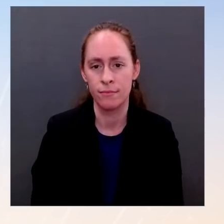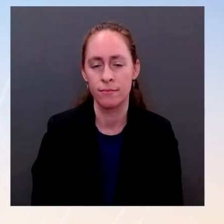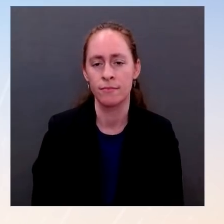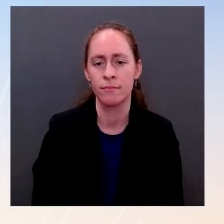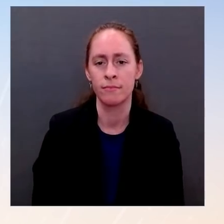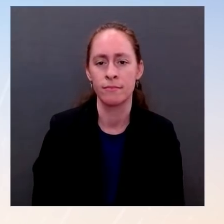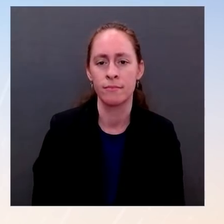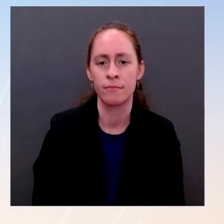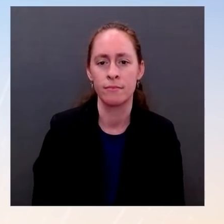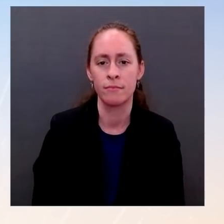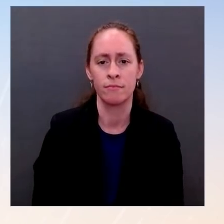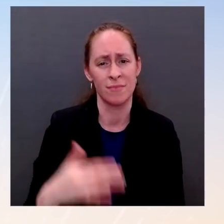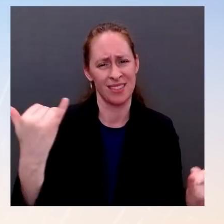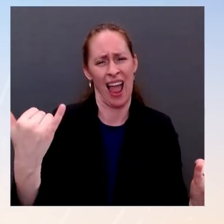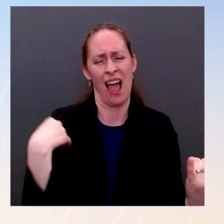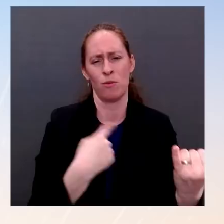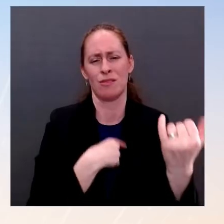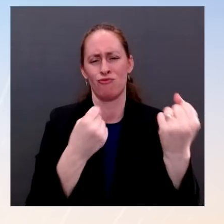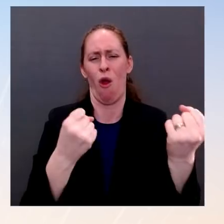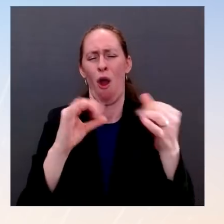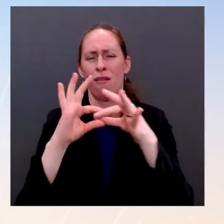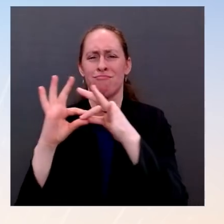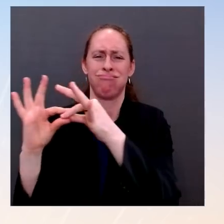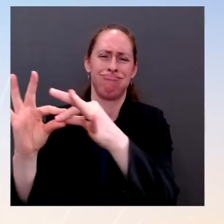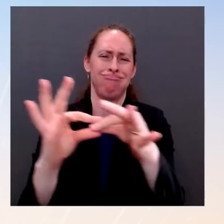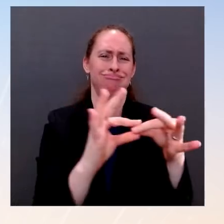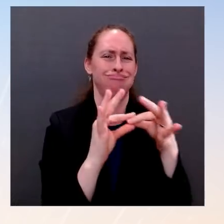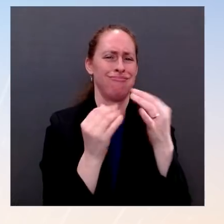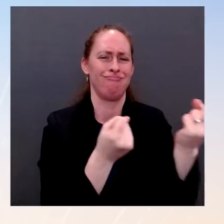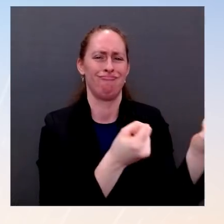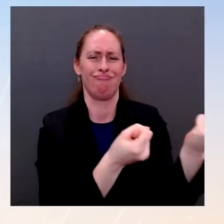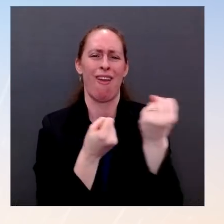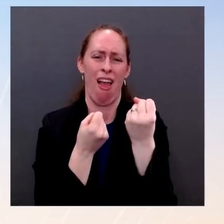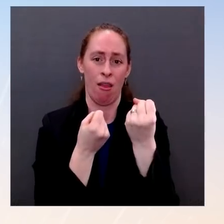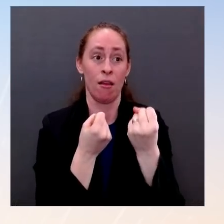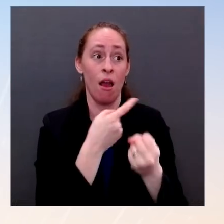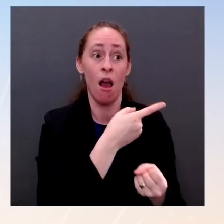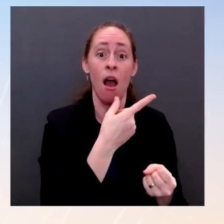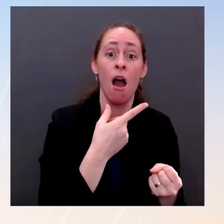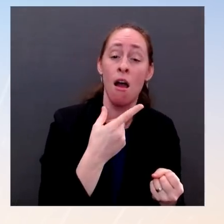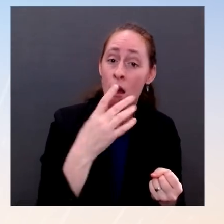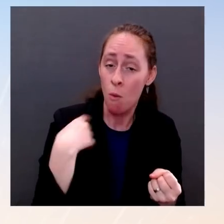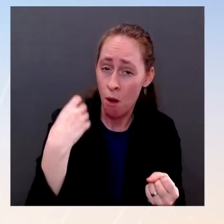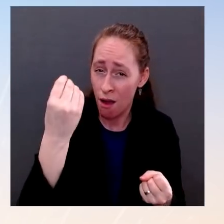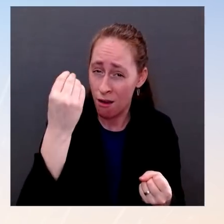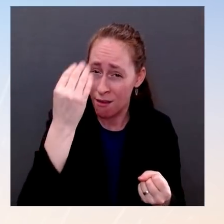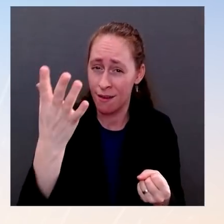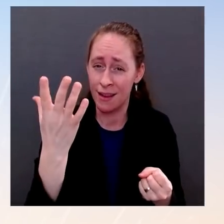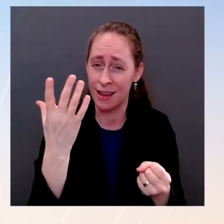And I would also note that regardless of what decision President Putin decides to make, one of his intended objectives,